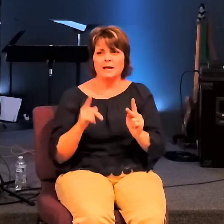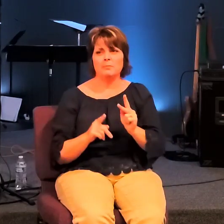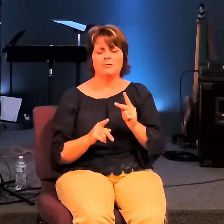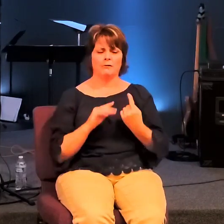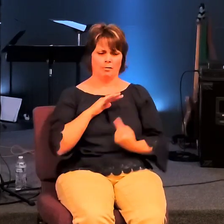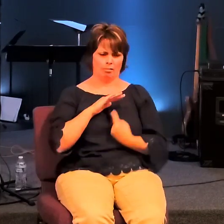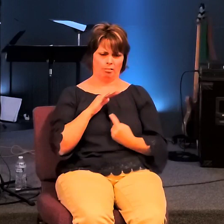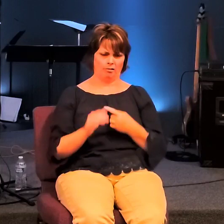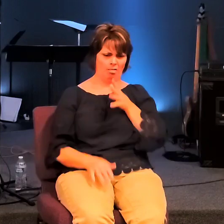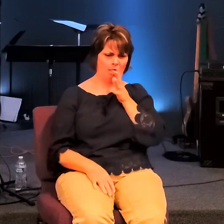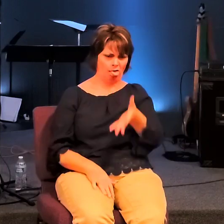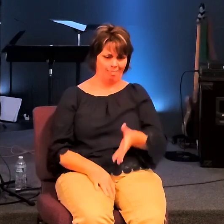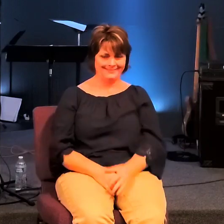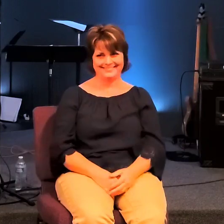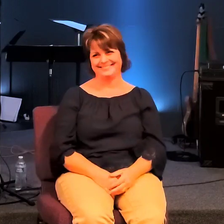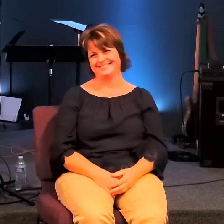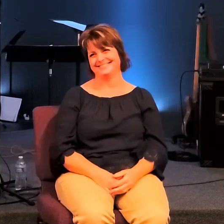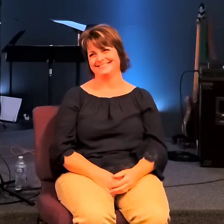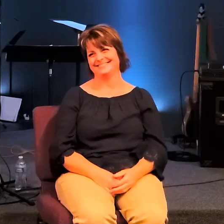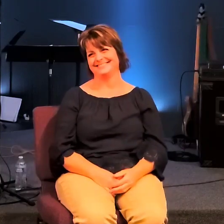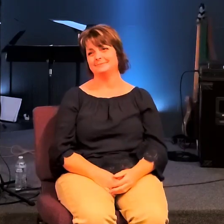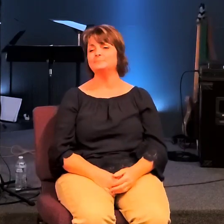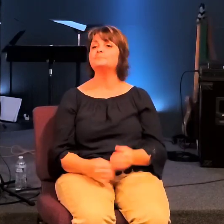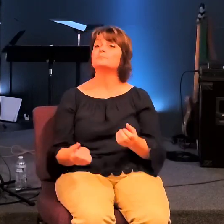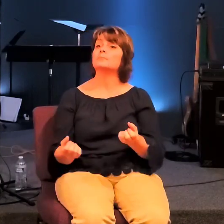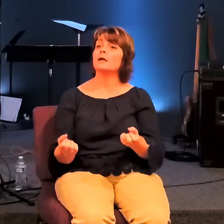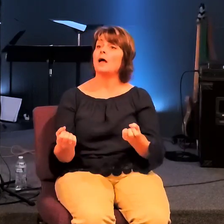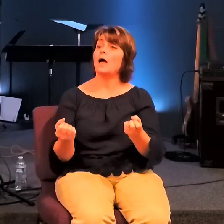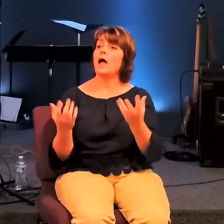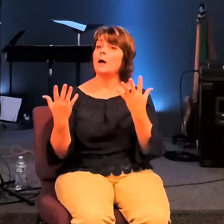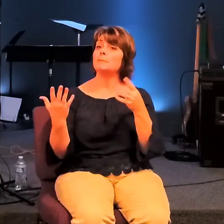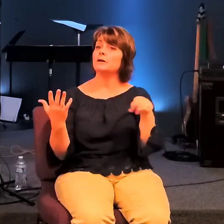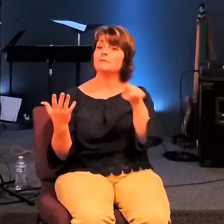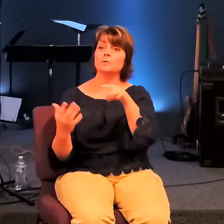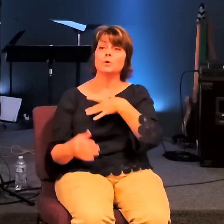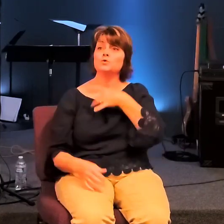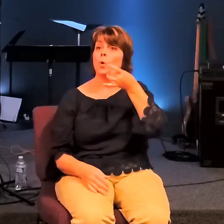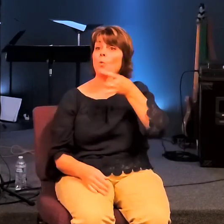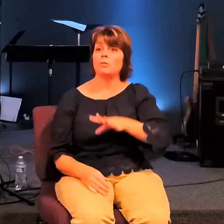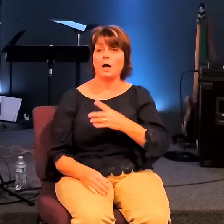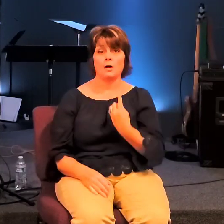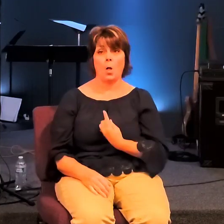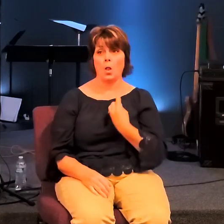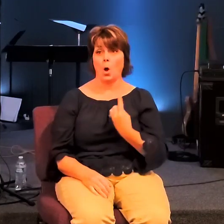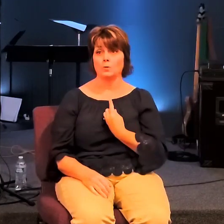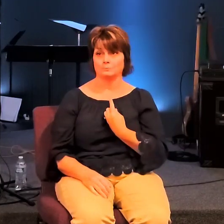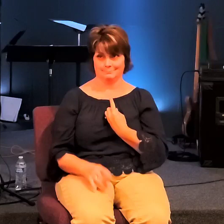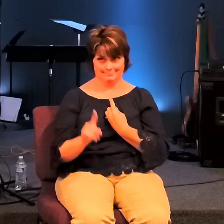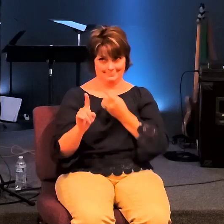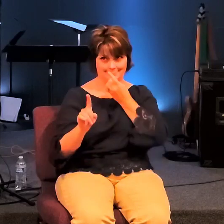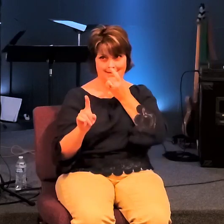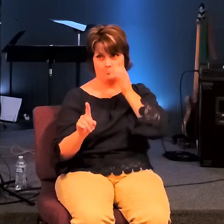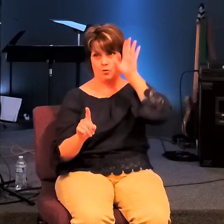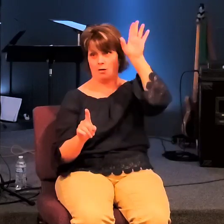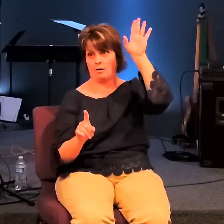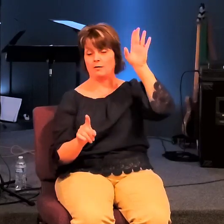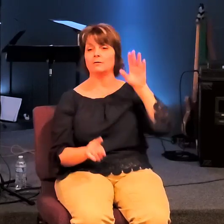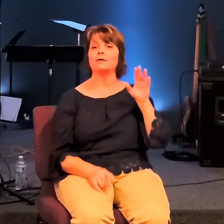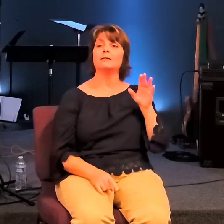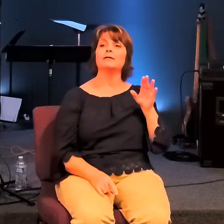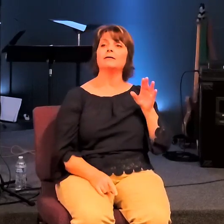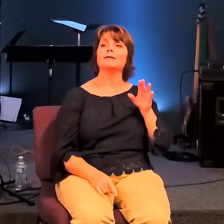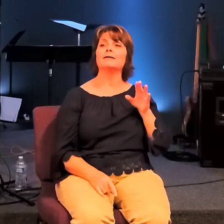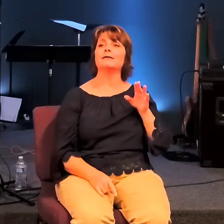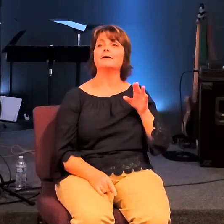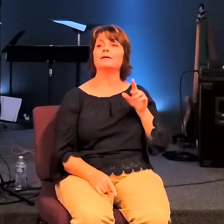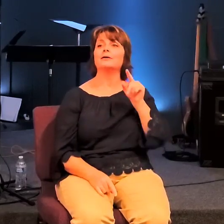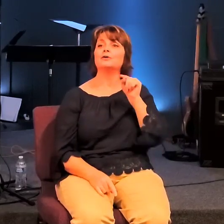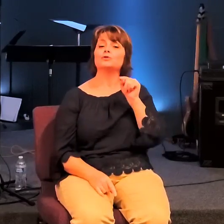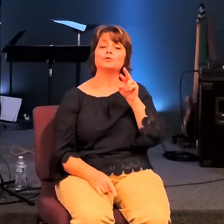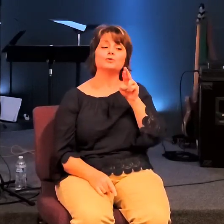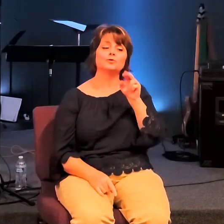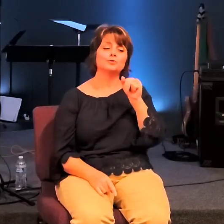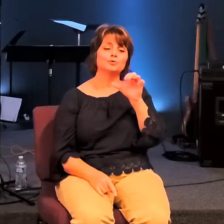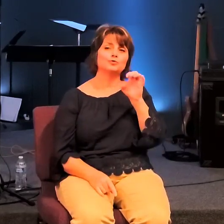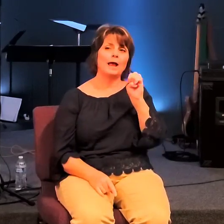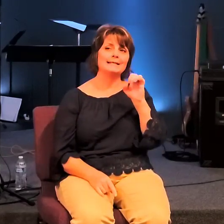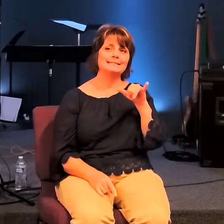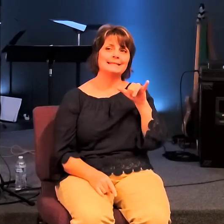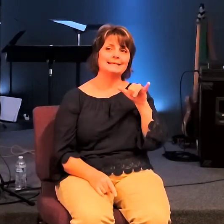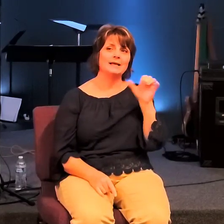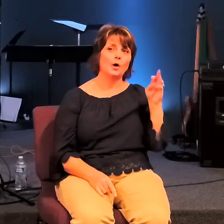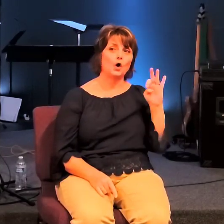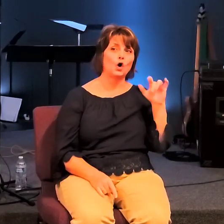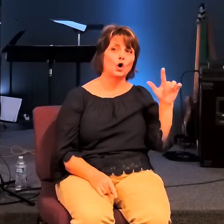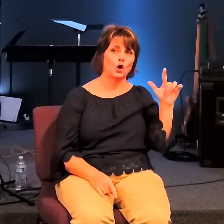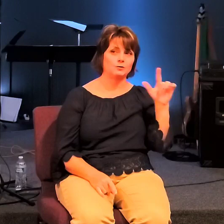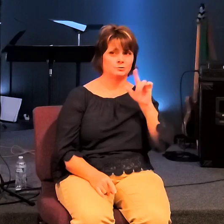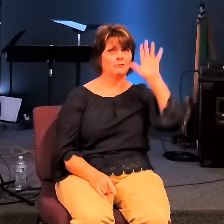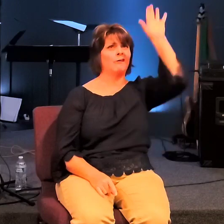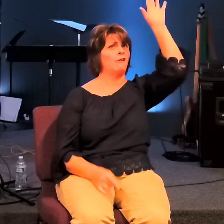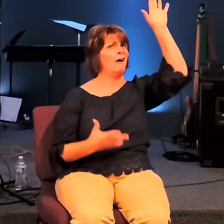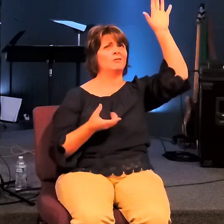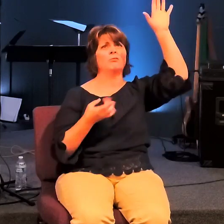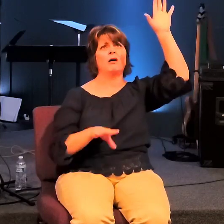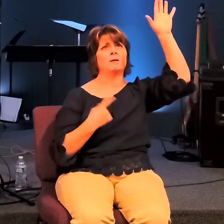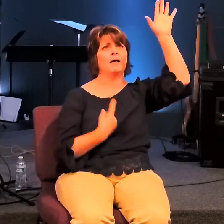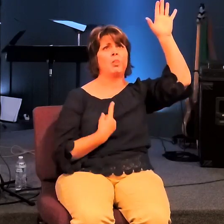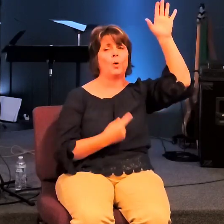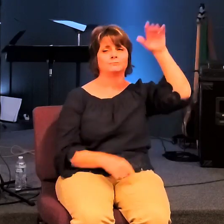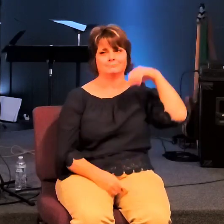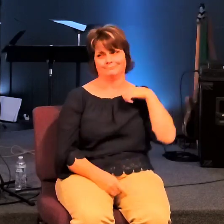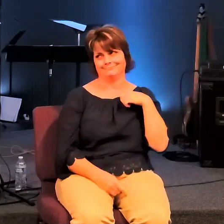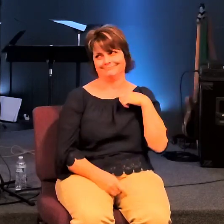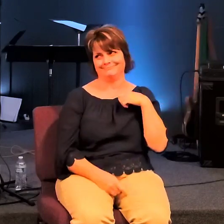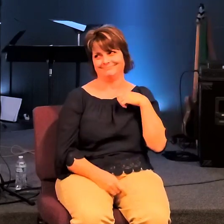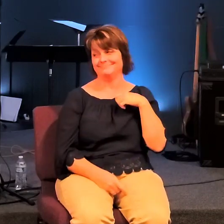how many of you do not like being alone? I was raised an only child pretty much. I have